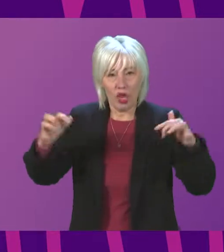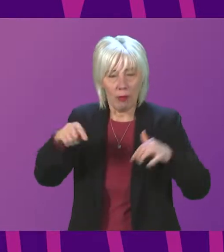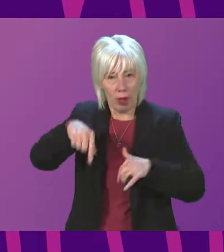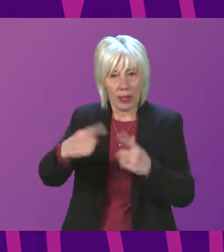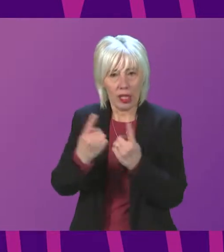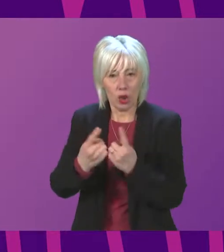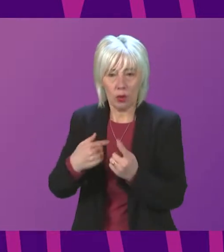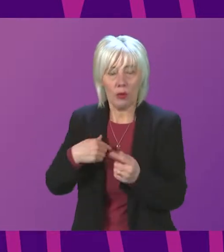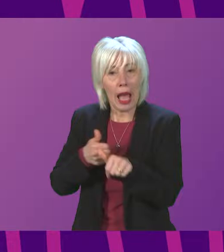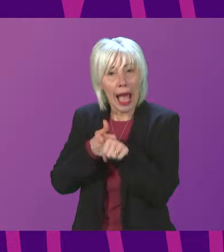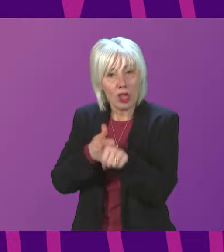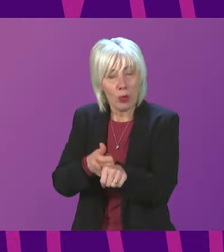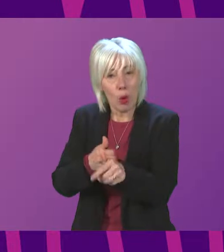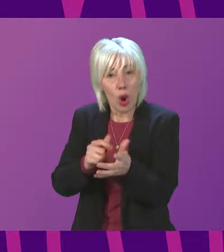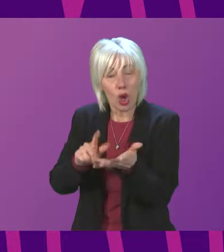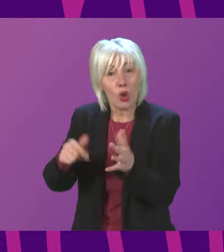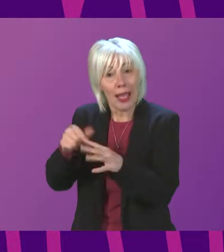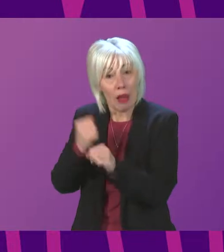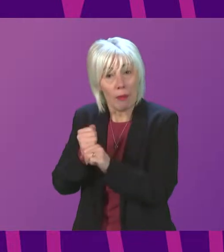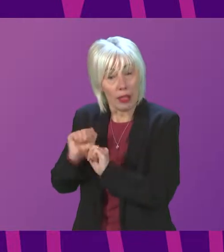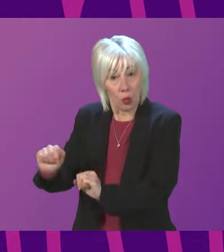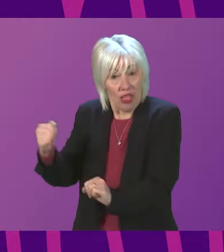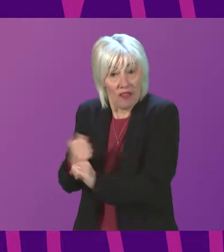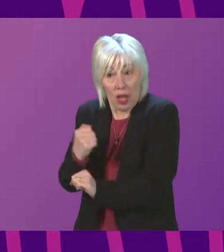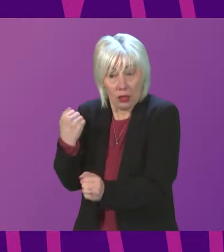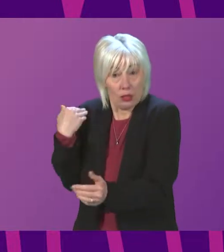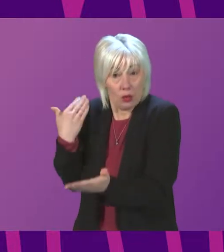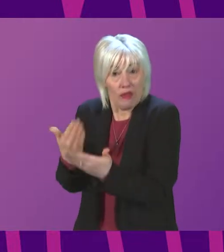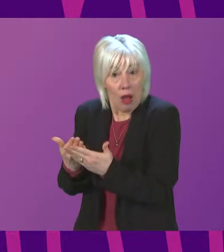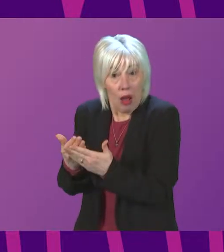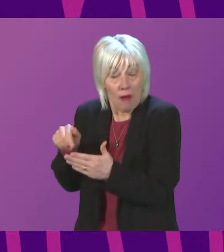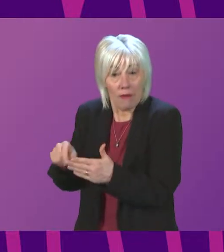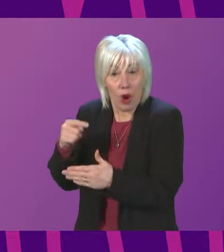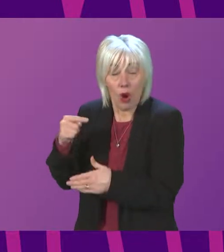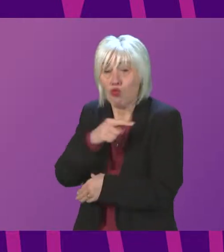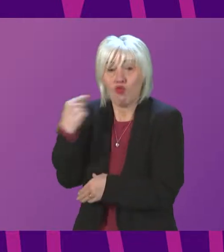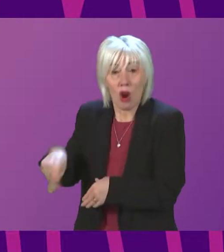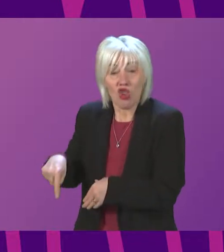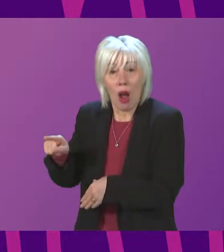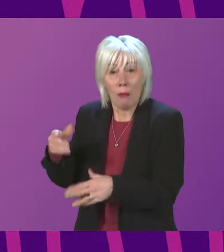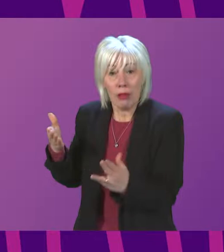I support the actions that the UK Government has taken in the light of Russia’s invasion of Ukraine.